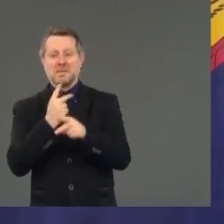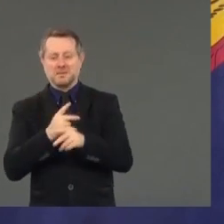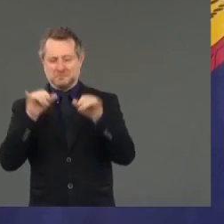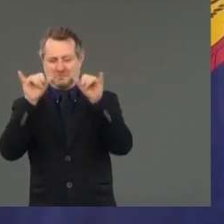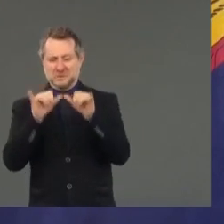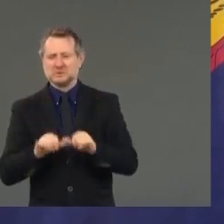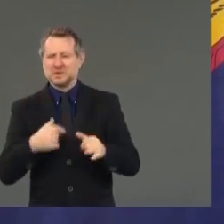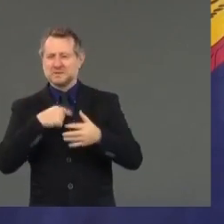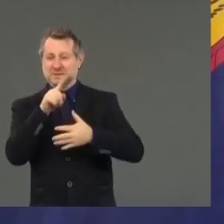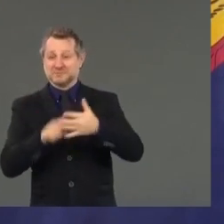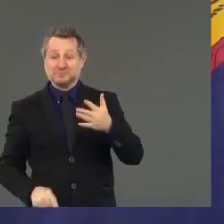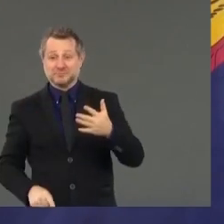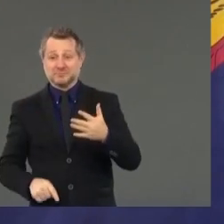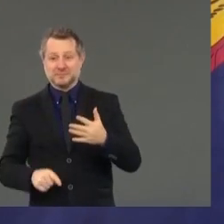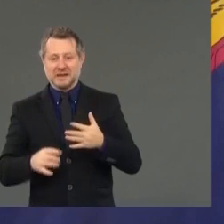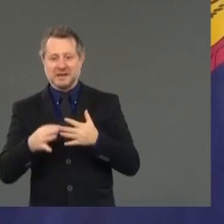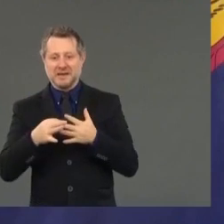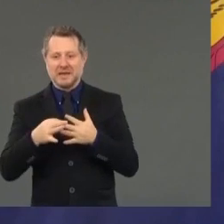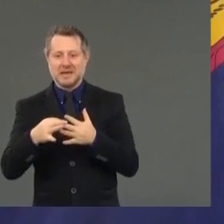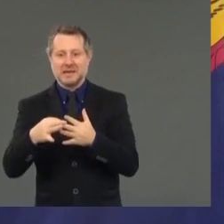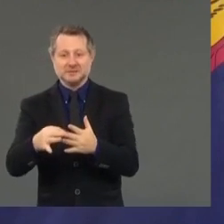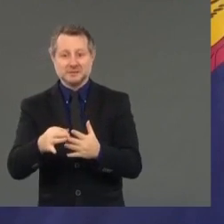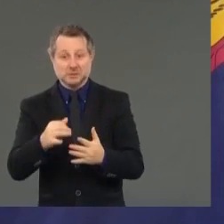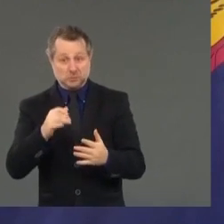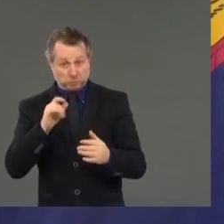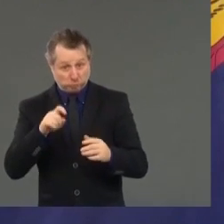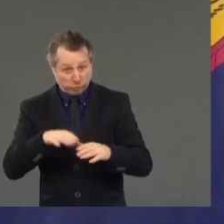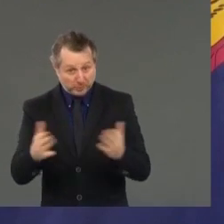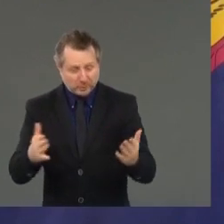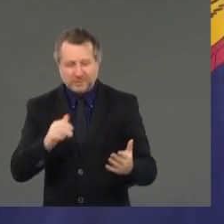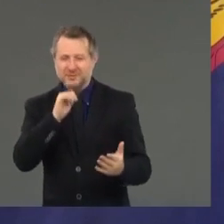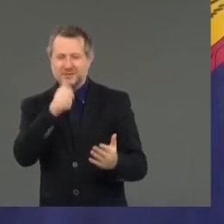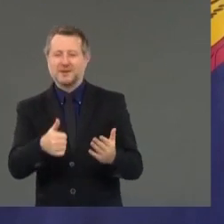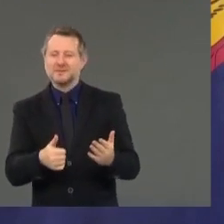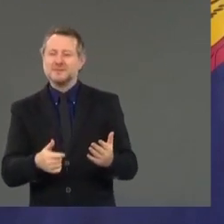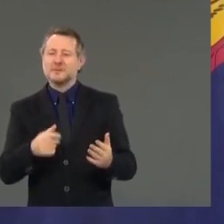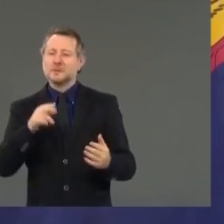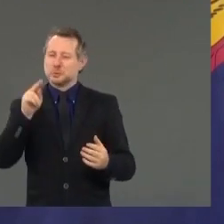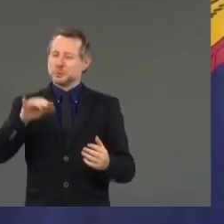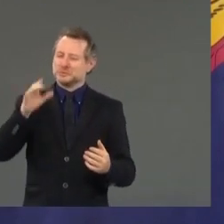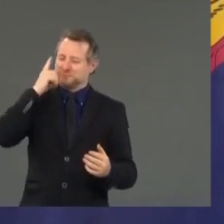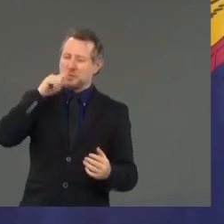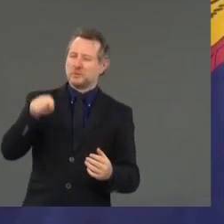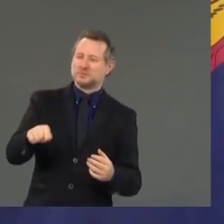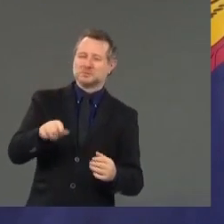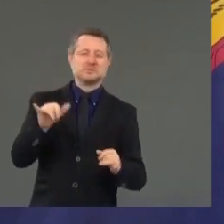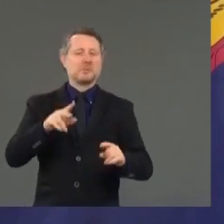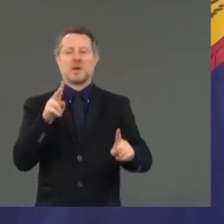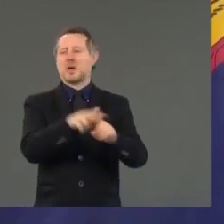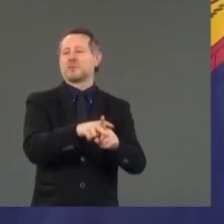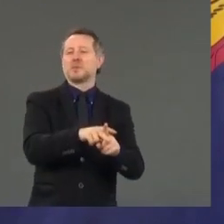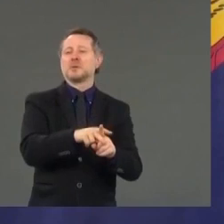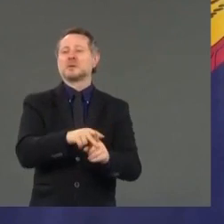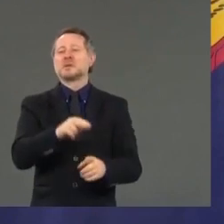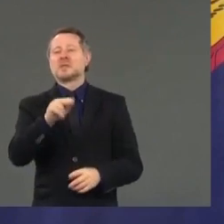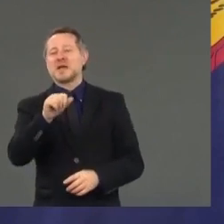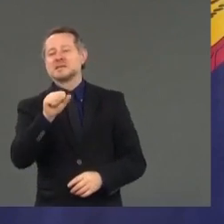BUT WE HAVE THOSE METH MEDICAL METRICS AND THEY GUIDE THE